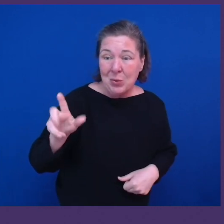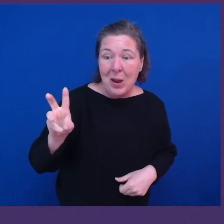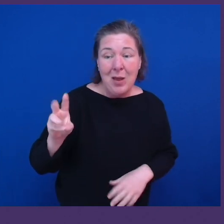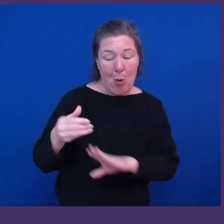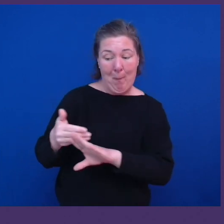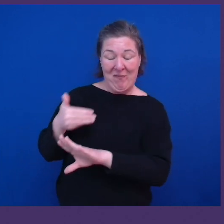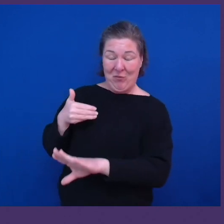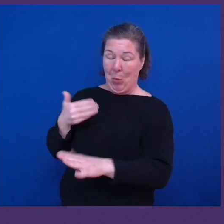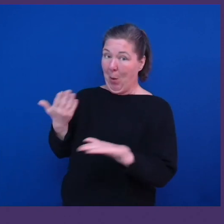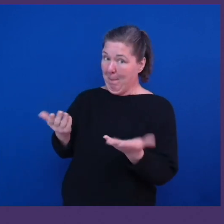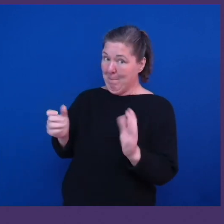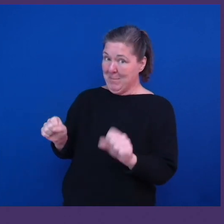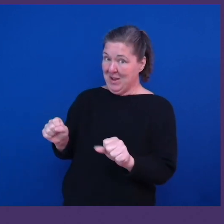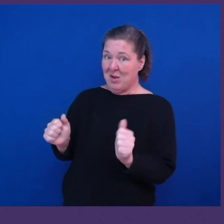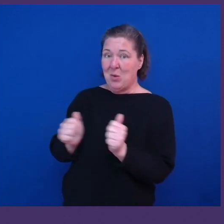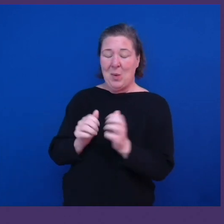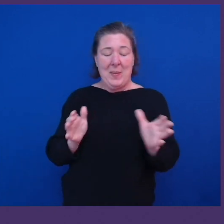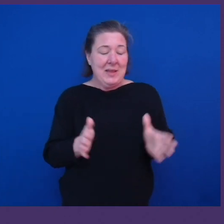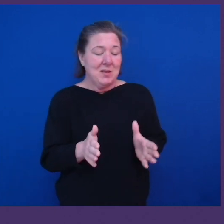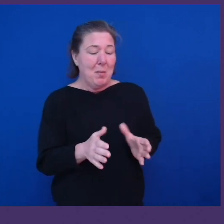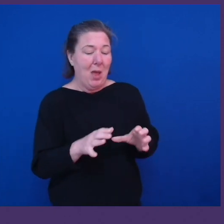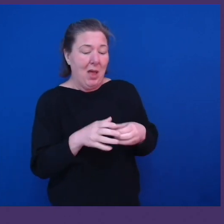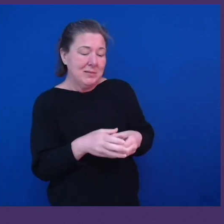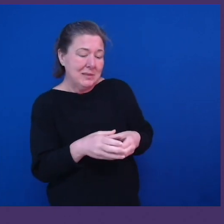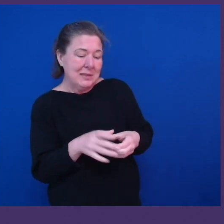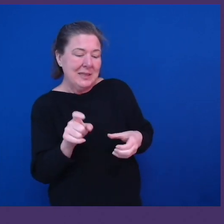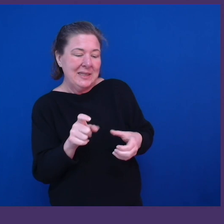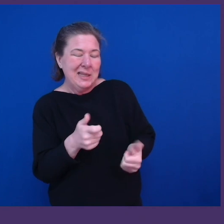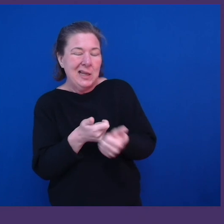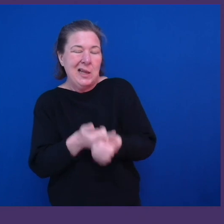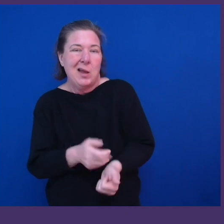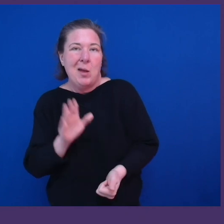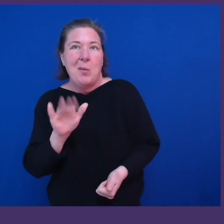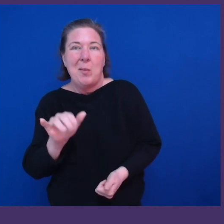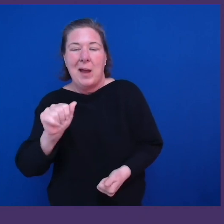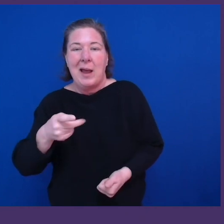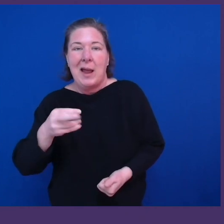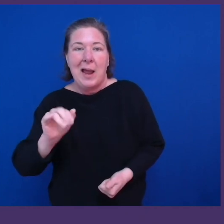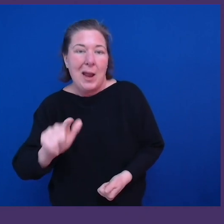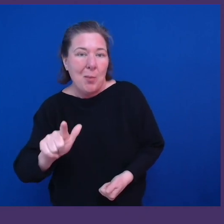with smaller areas needing to comply by April of 2027.